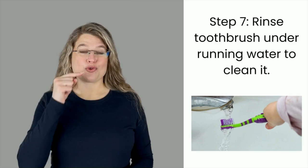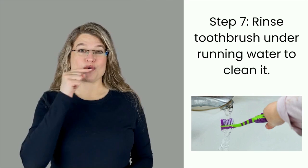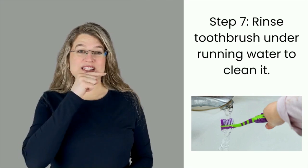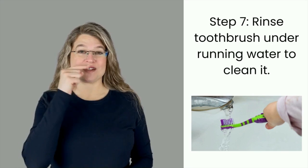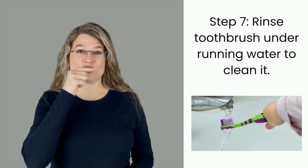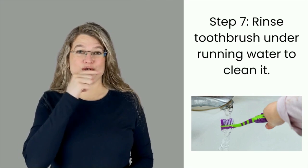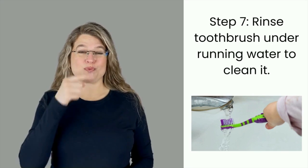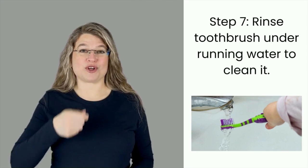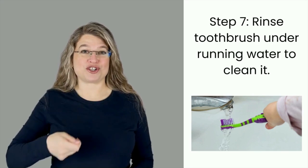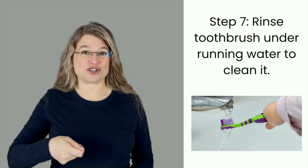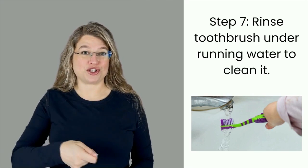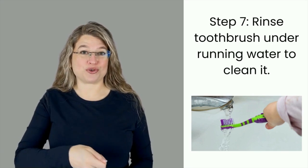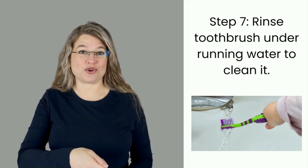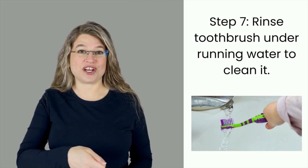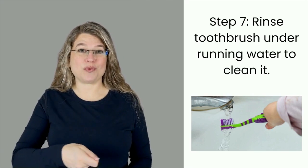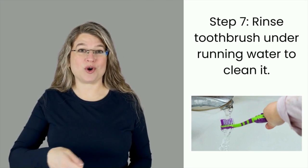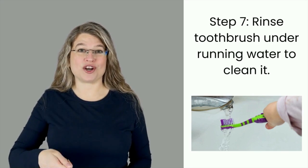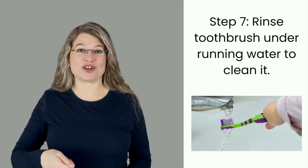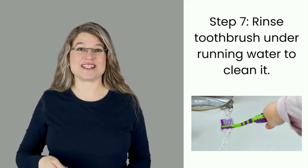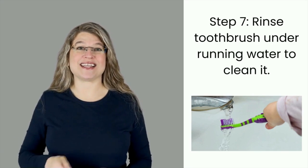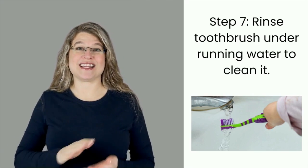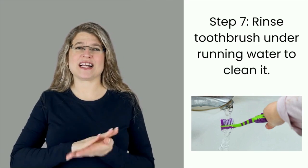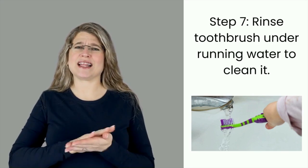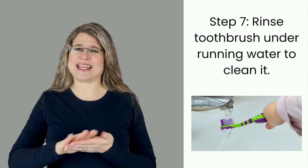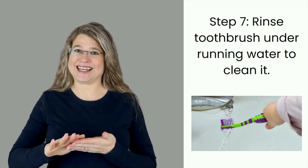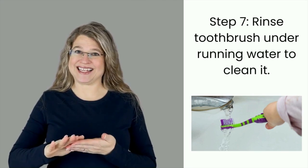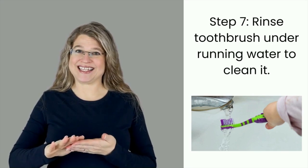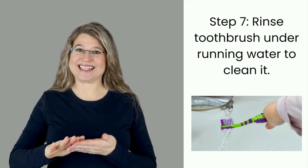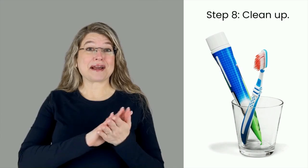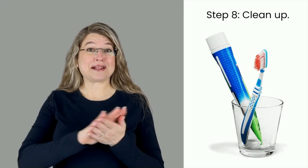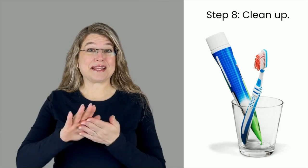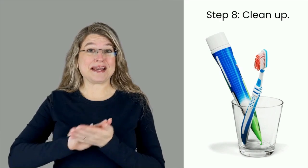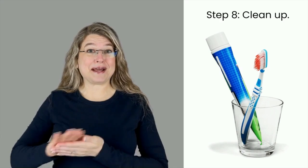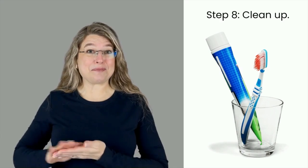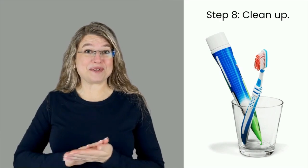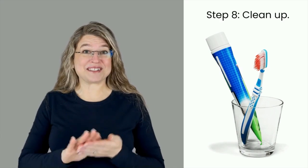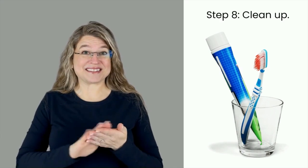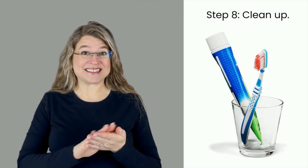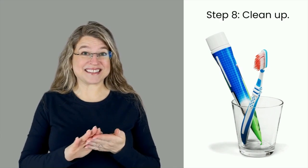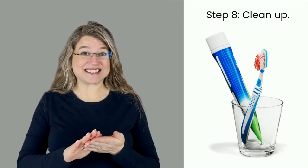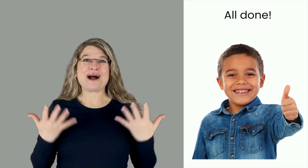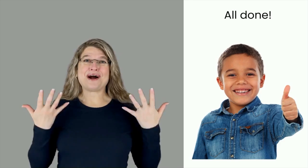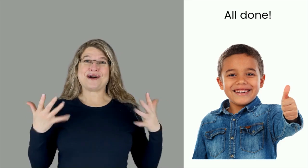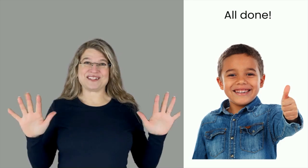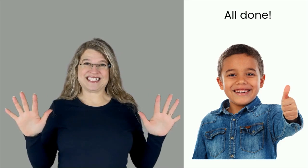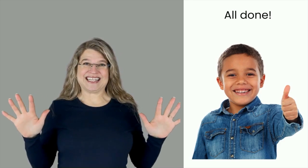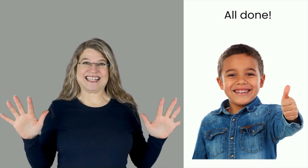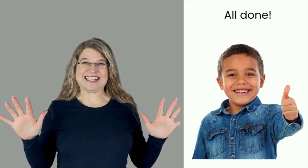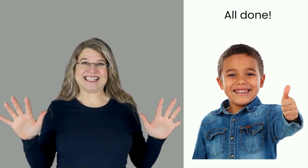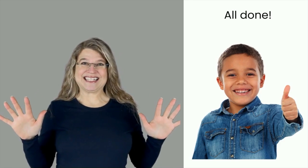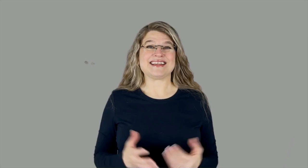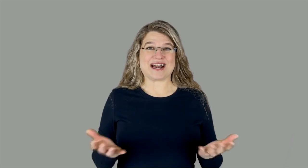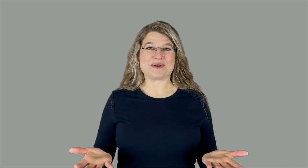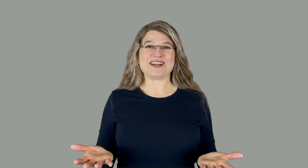Rinse the toothbrush under running water to get it clean. Clean up. All done. Now we're going to